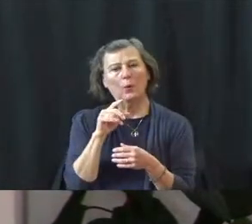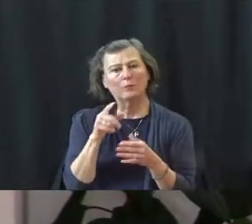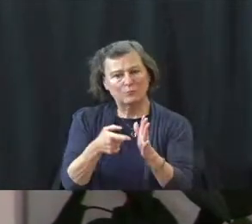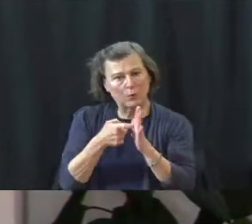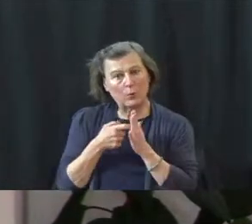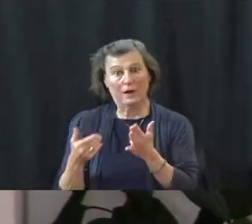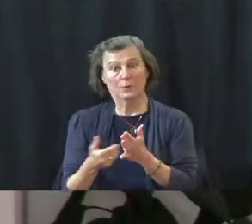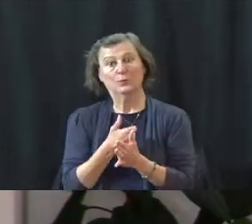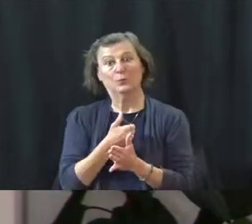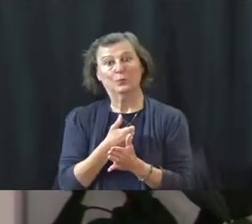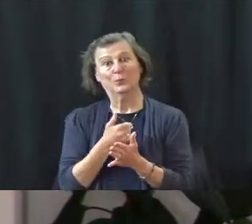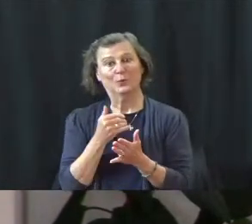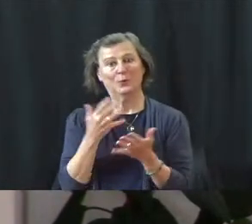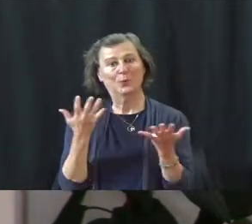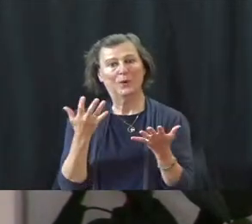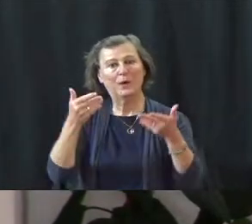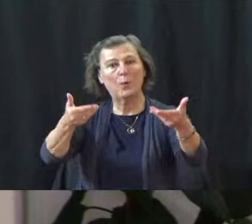each day provides.